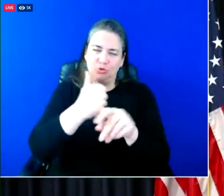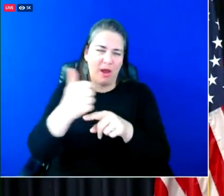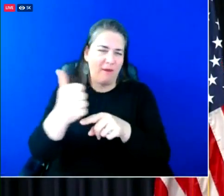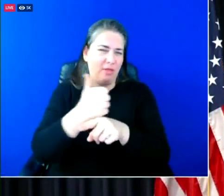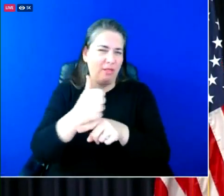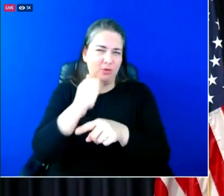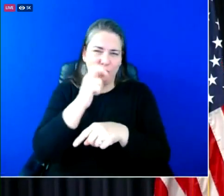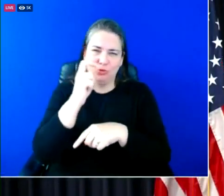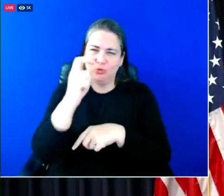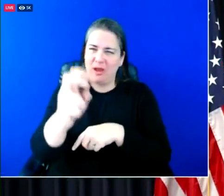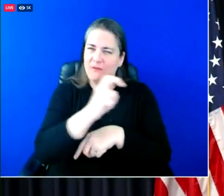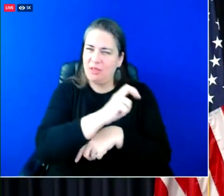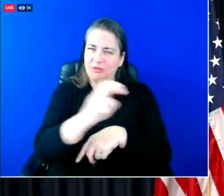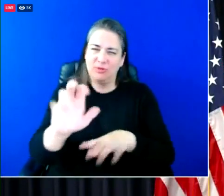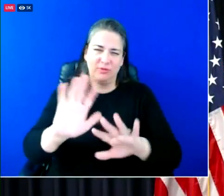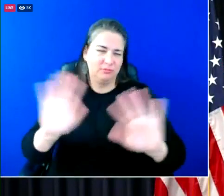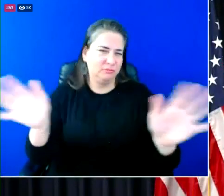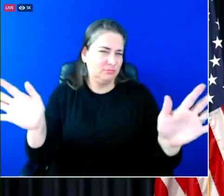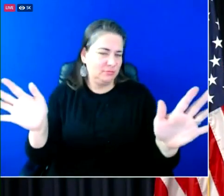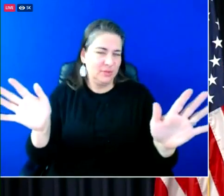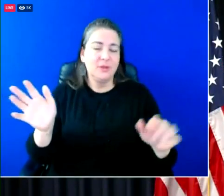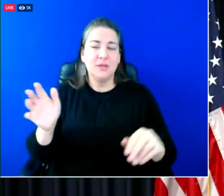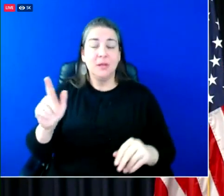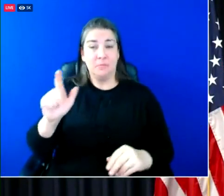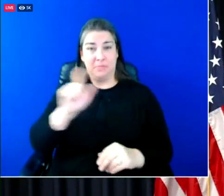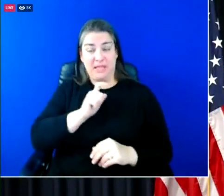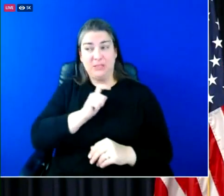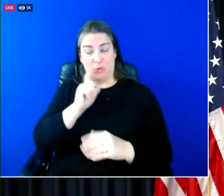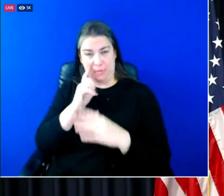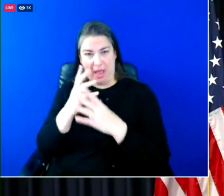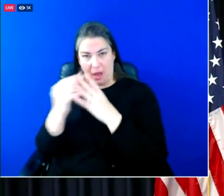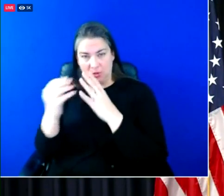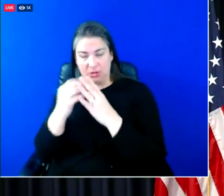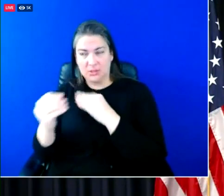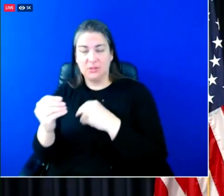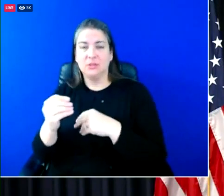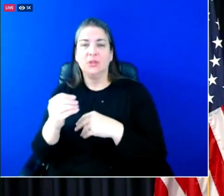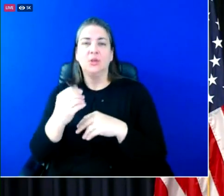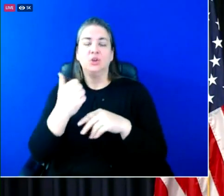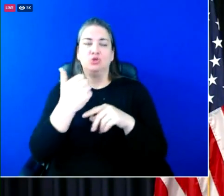Cabinet partners will be out in force. As in all severe weather events, you'll